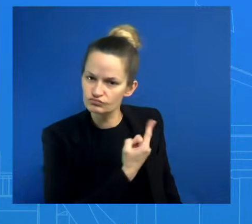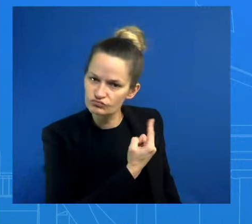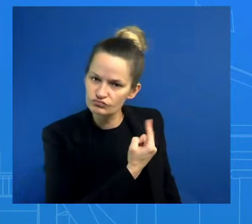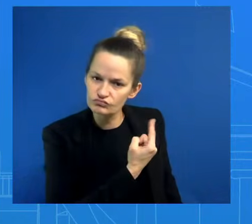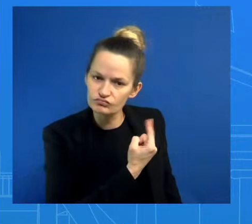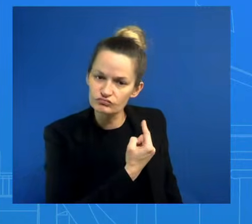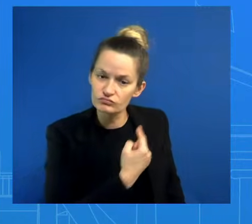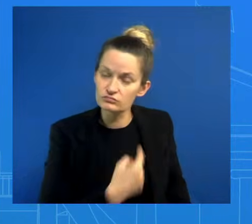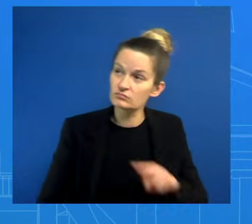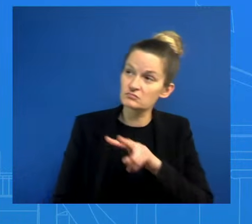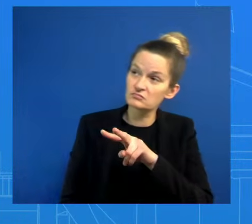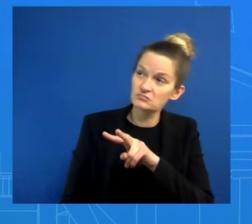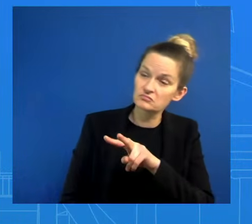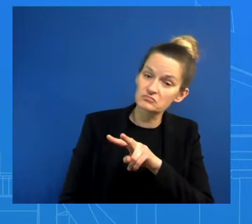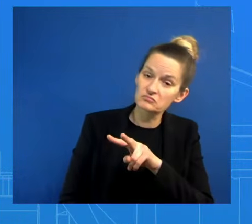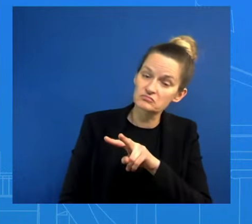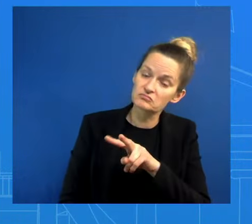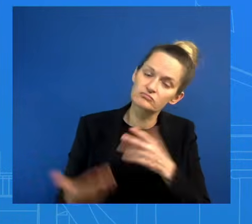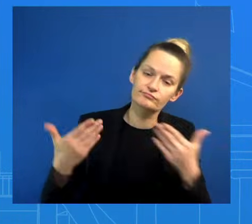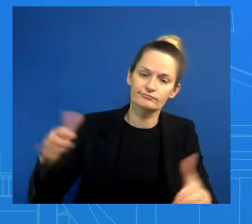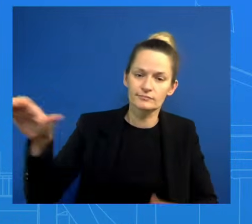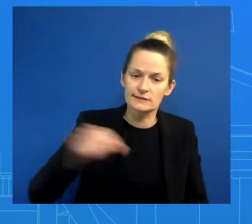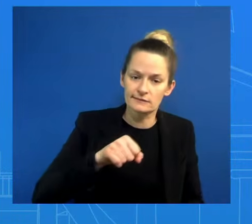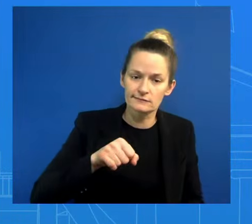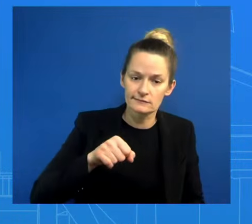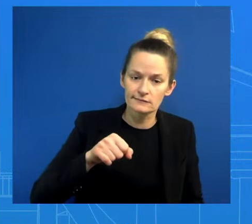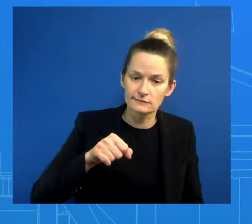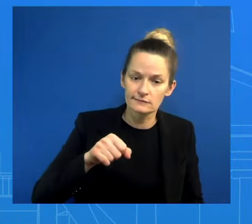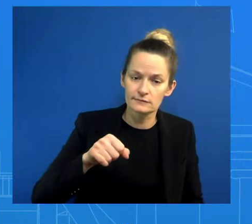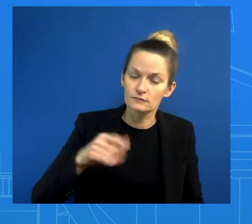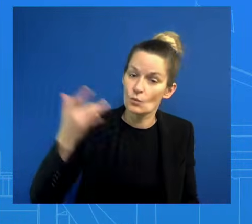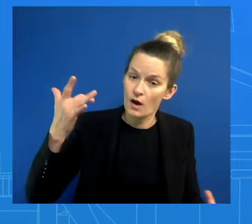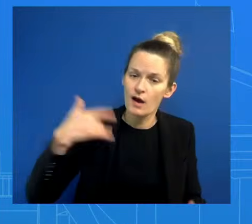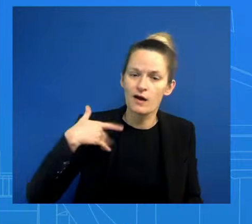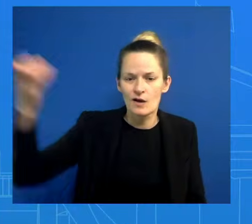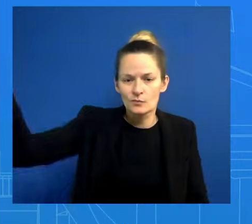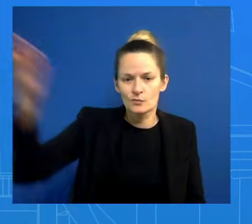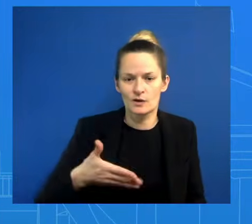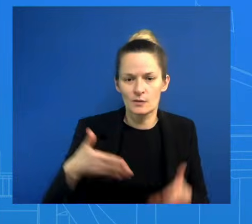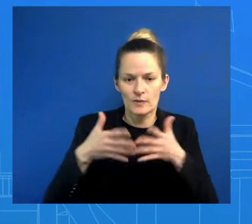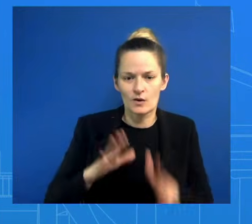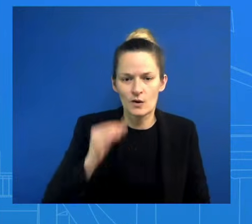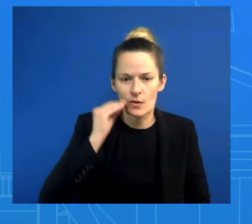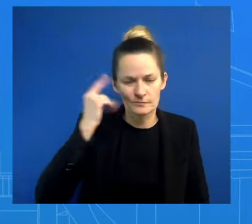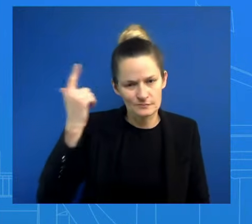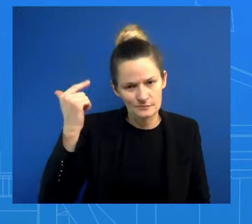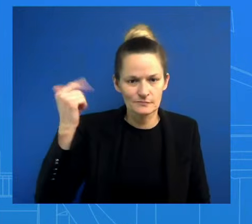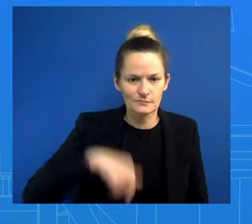It was either no American or one American. And so that -- that process was about a week or two ago.